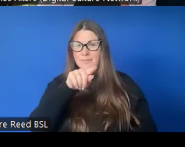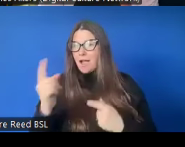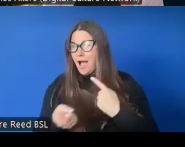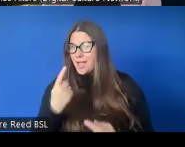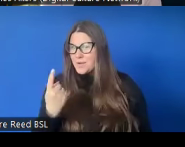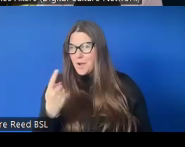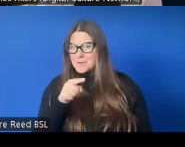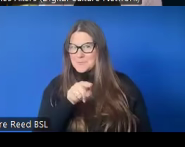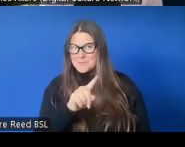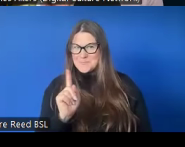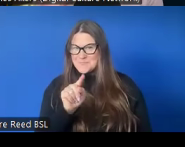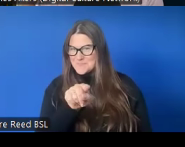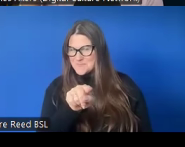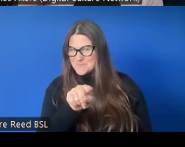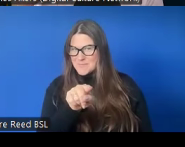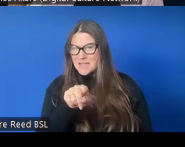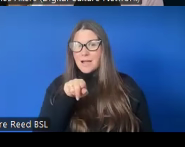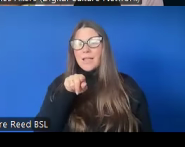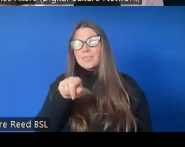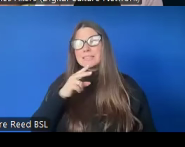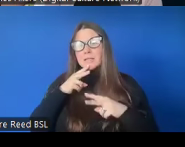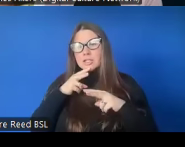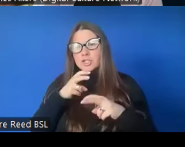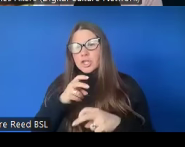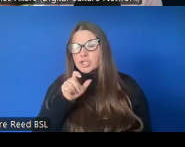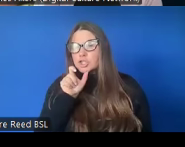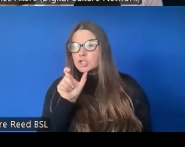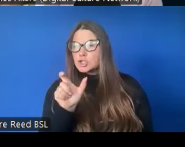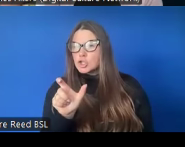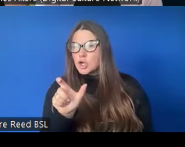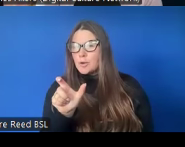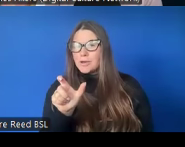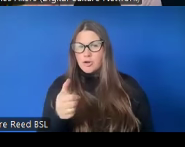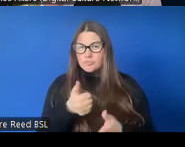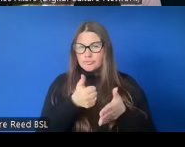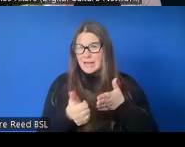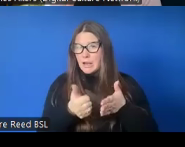This is a search term that was quite regular, and then there was a big spike last year.